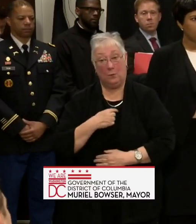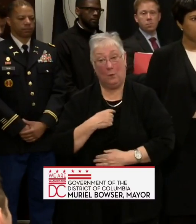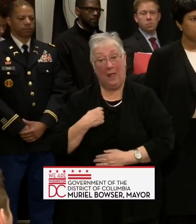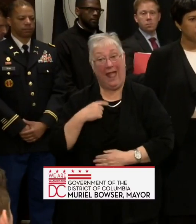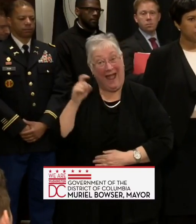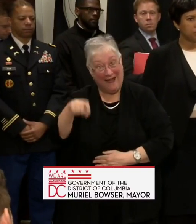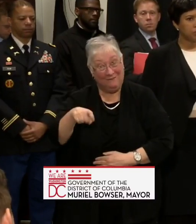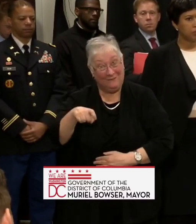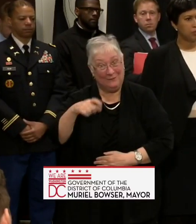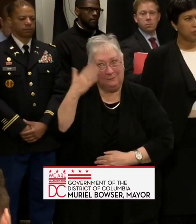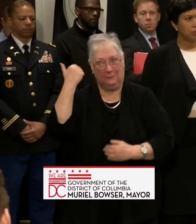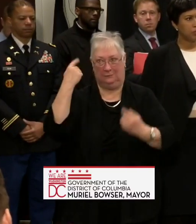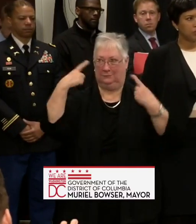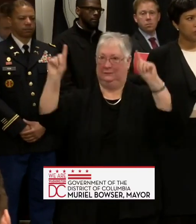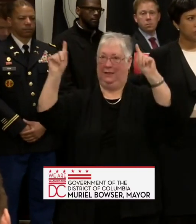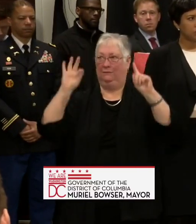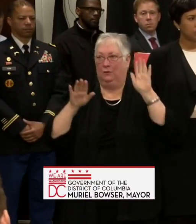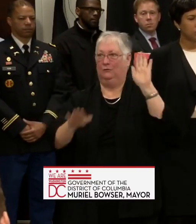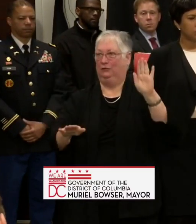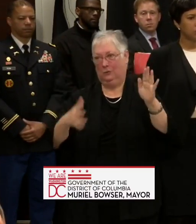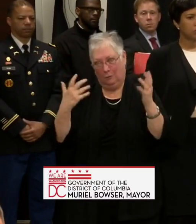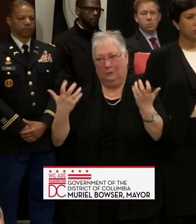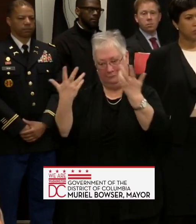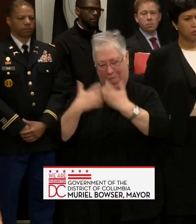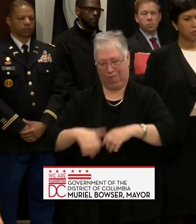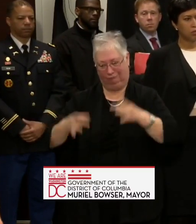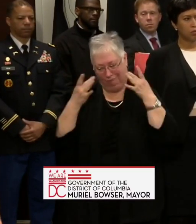LONG TIME. WE'VE CONDUCTED NUMEROUS JOINT